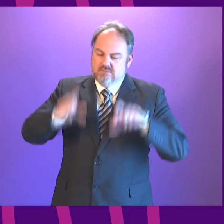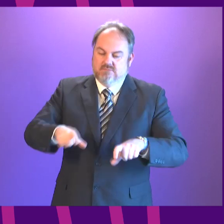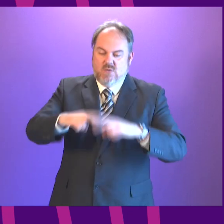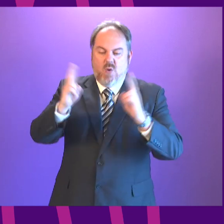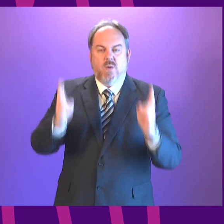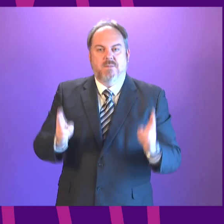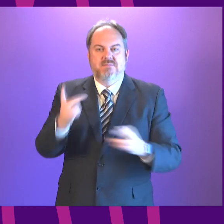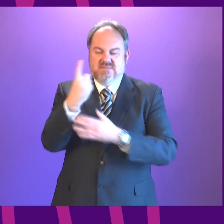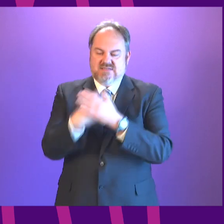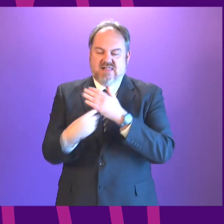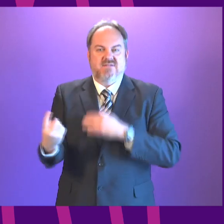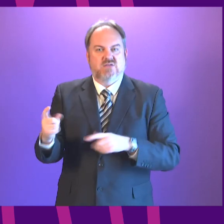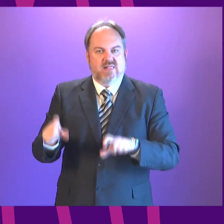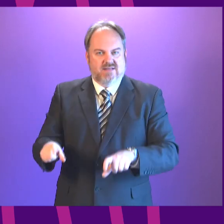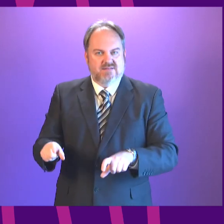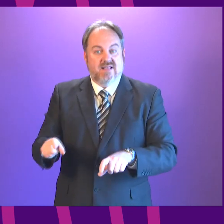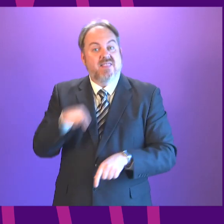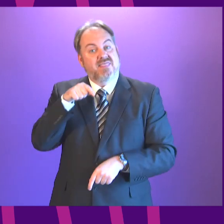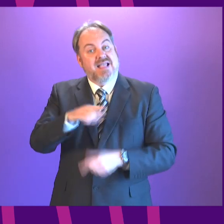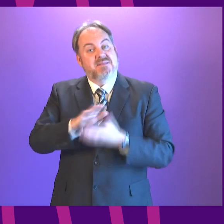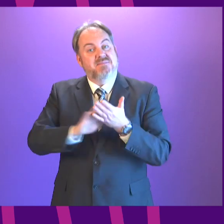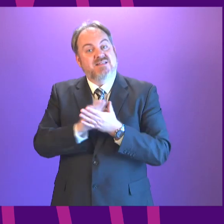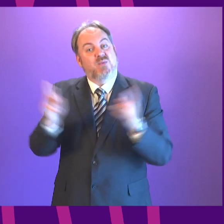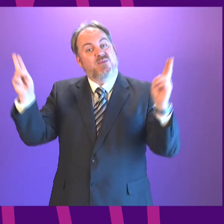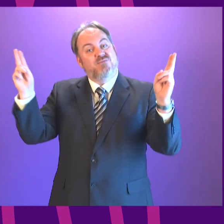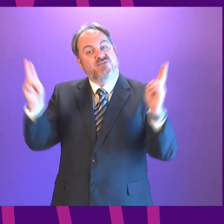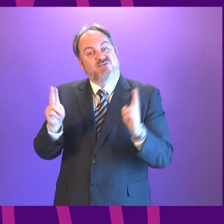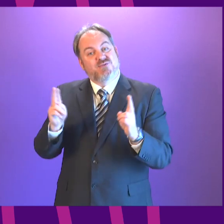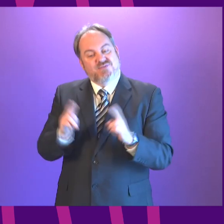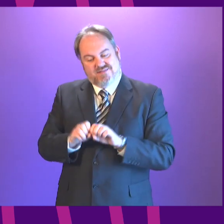All those things still work in reducing the transmission of the new strain of the virus.